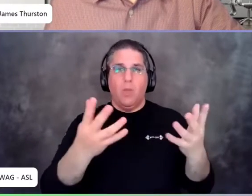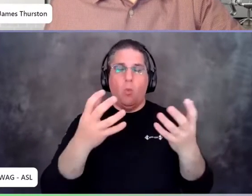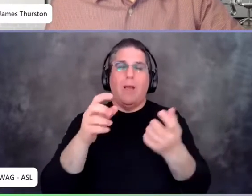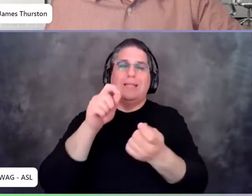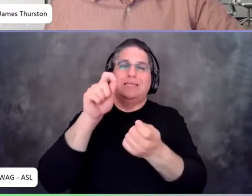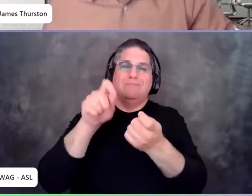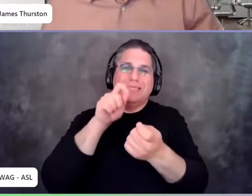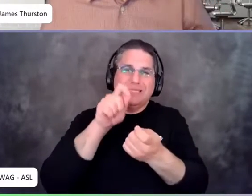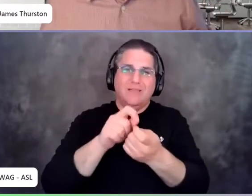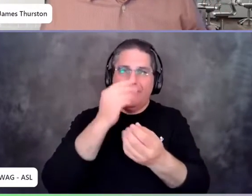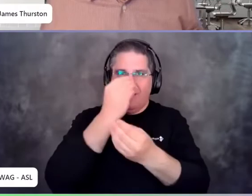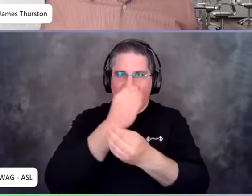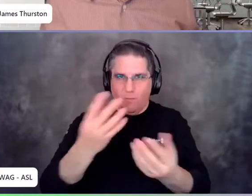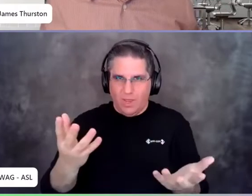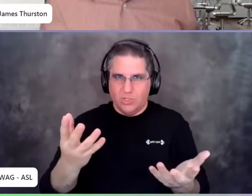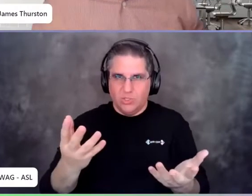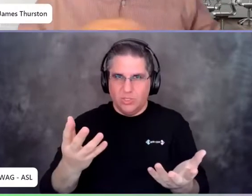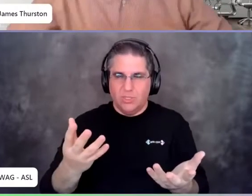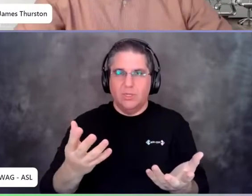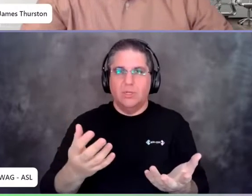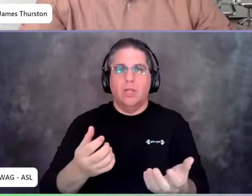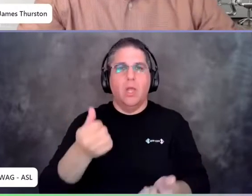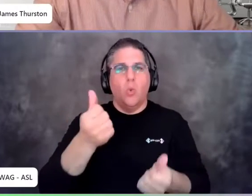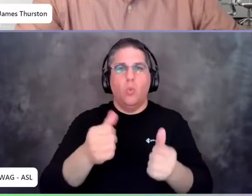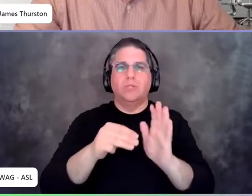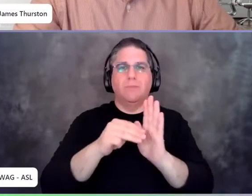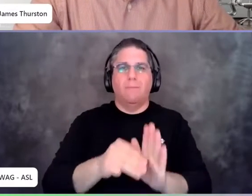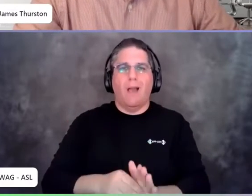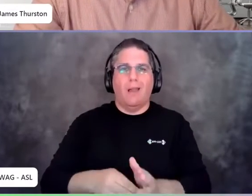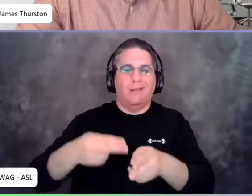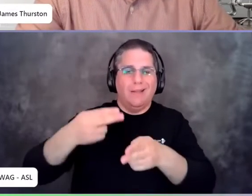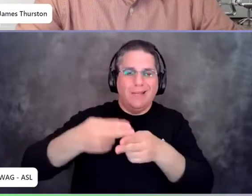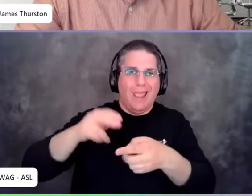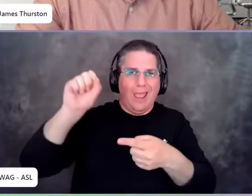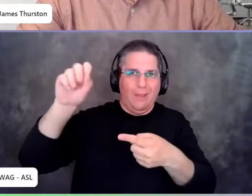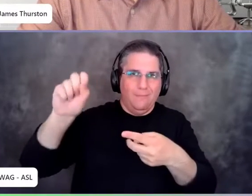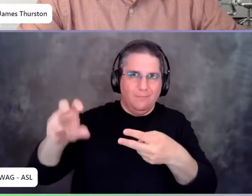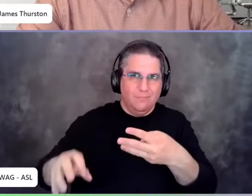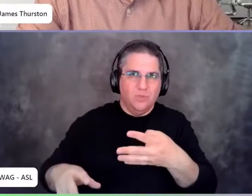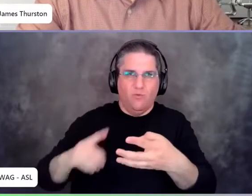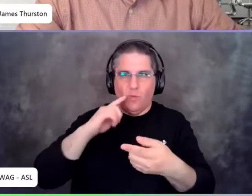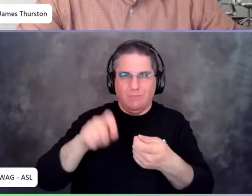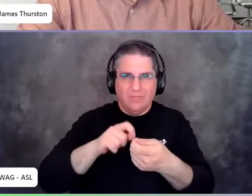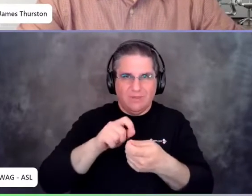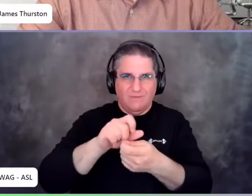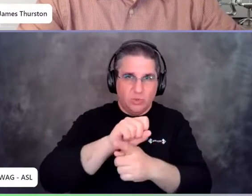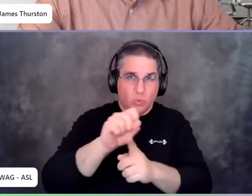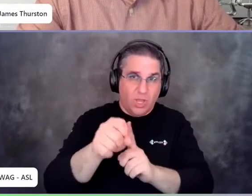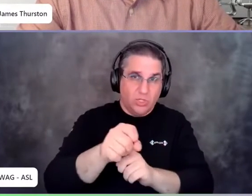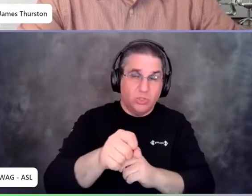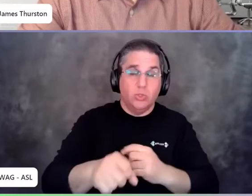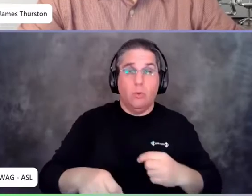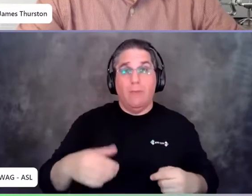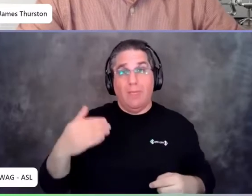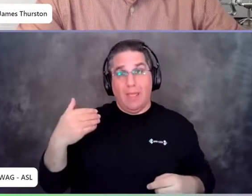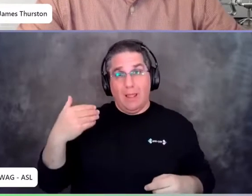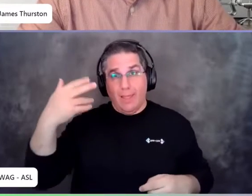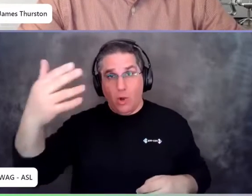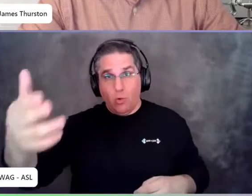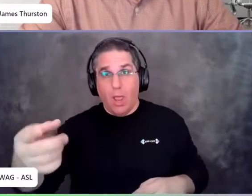have a couple minutes left here. But before I do that, there were a number of questions where people were yearning for specific information about